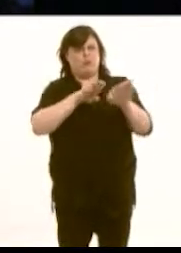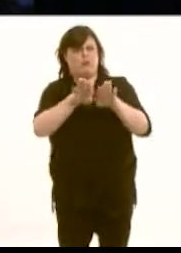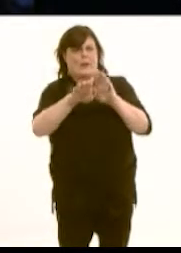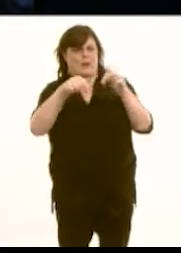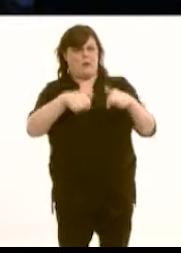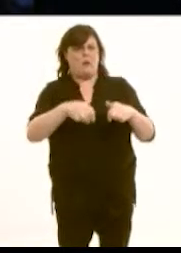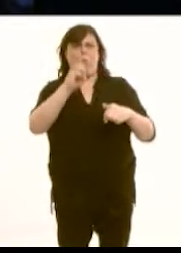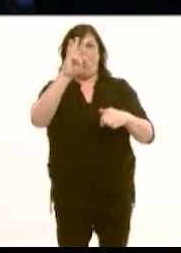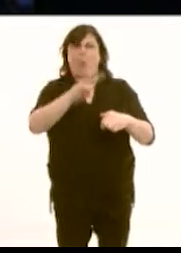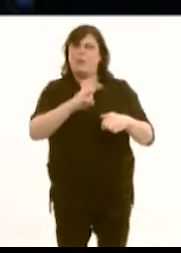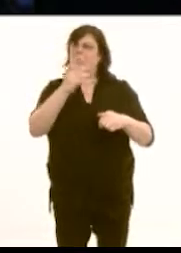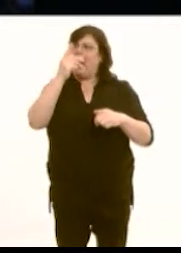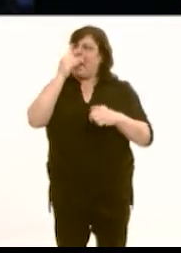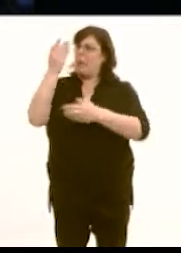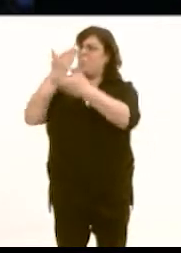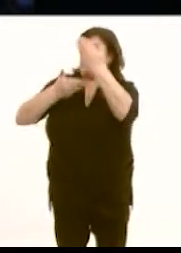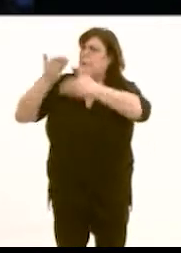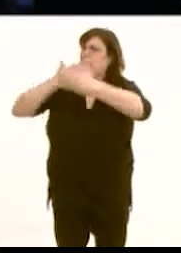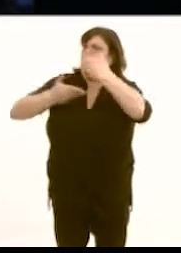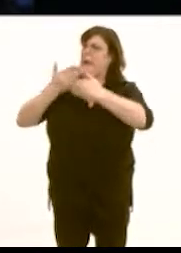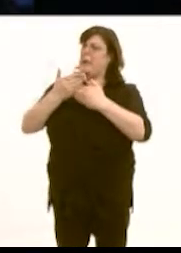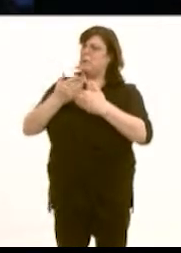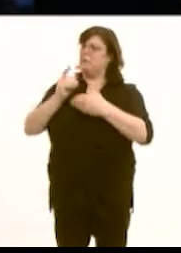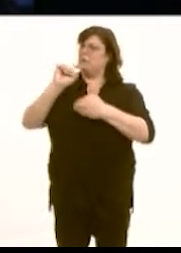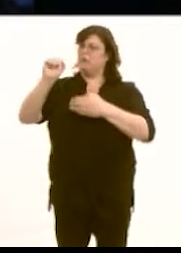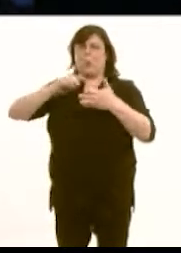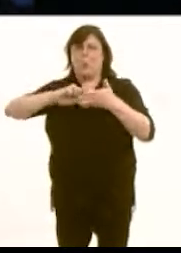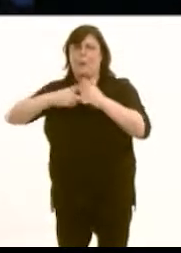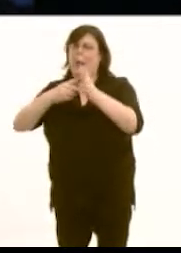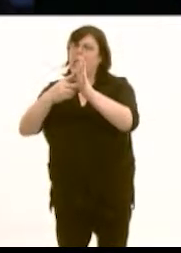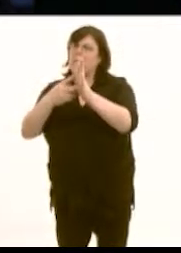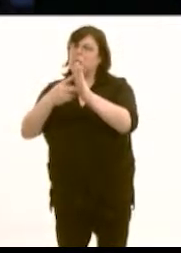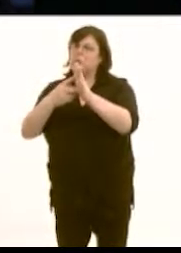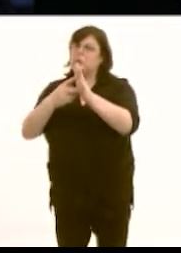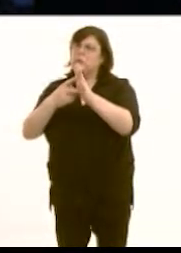So, could you outline clearly what steps you will take in response to the ombudsmanís